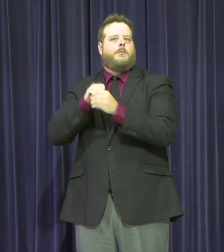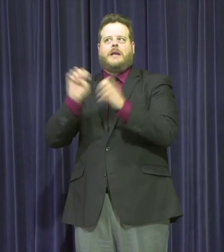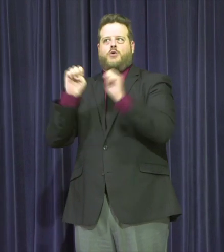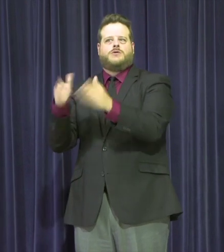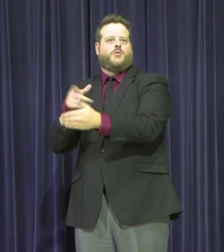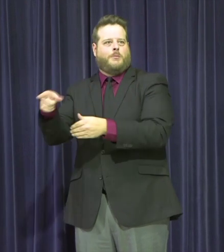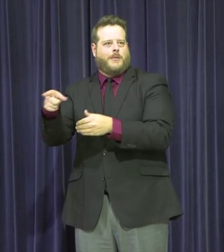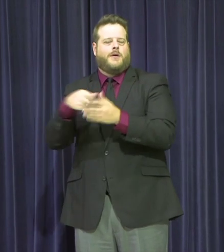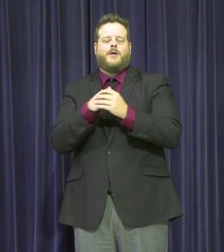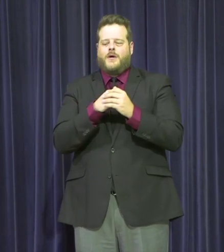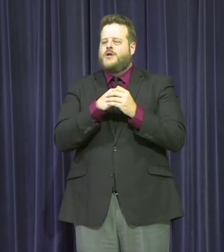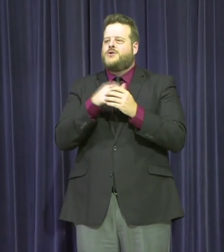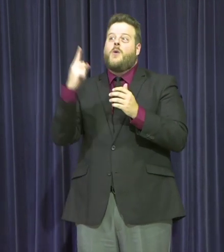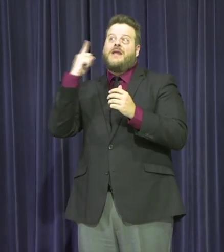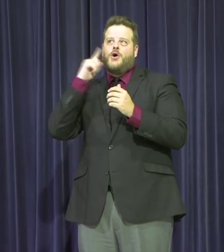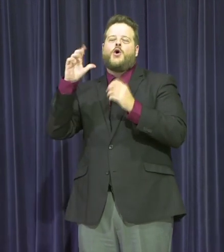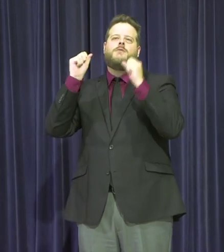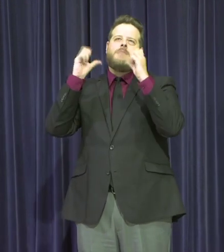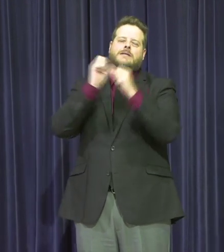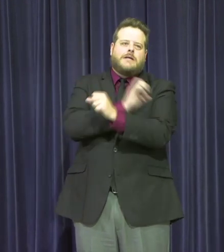clinical work that she was doing and the lives she was touching.